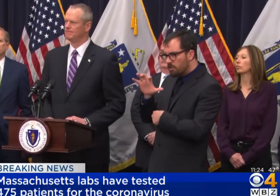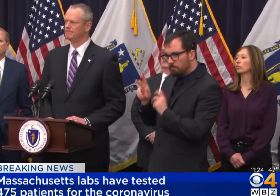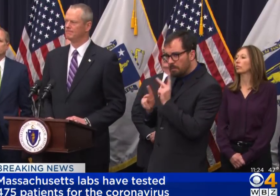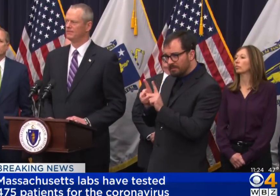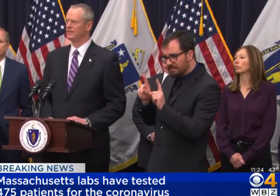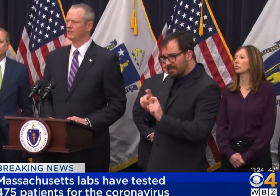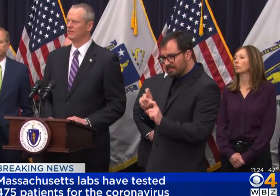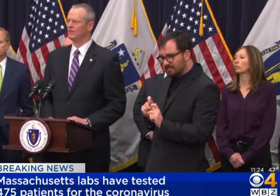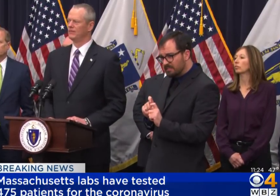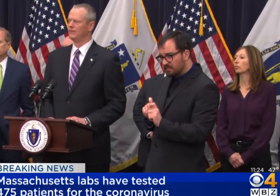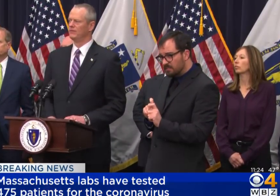THANK YOU FOR THE CONFERENCE, GOVERNOR. QUESTIONS?